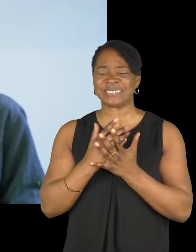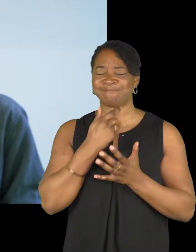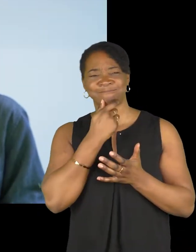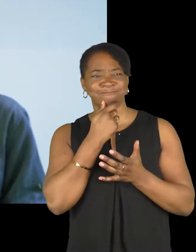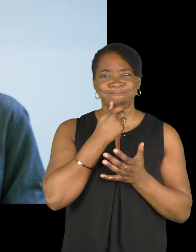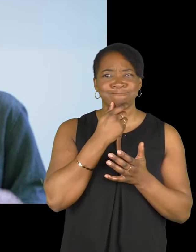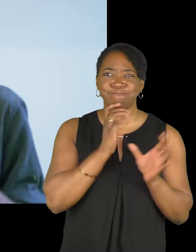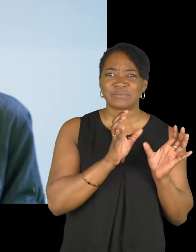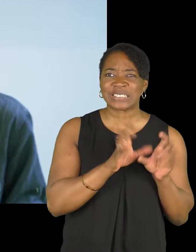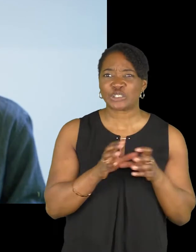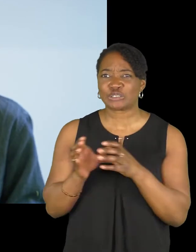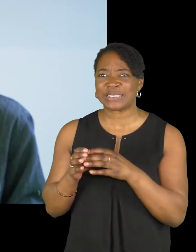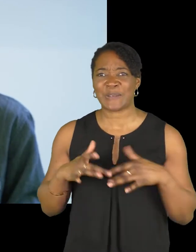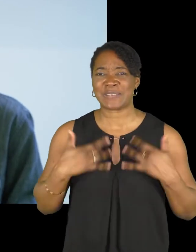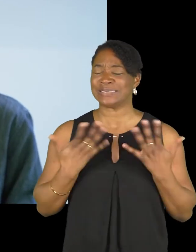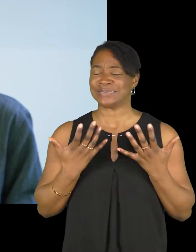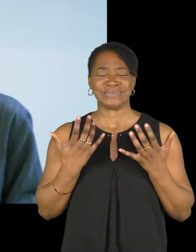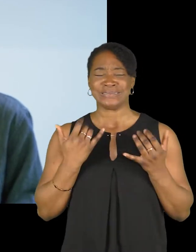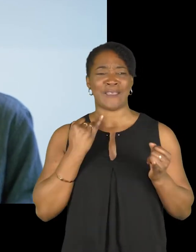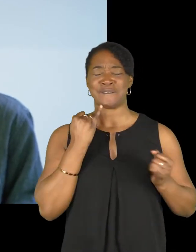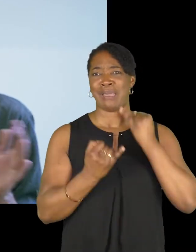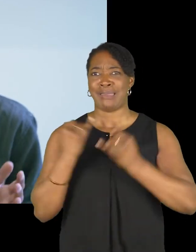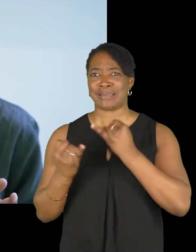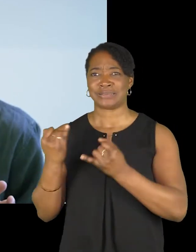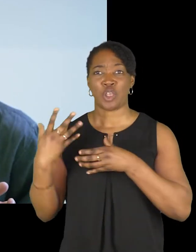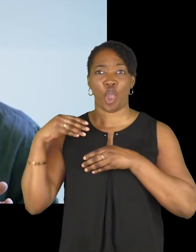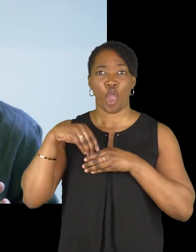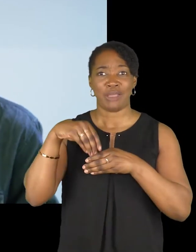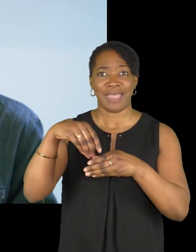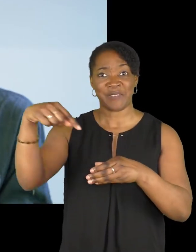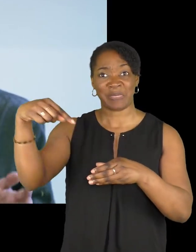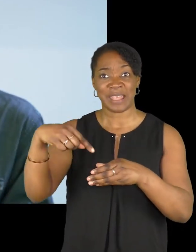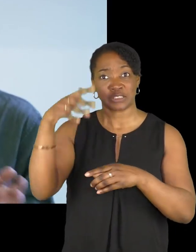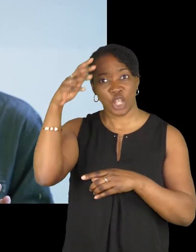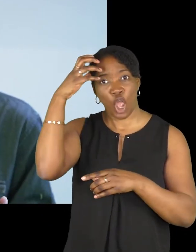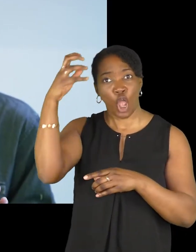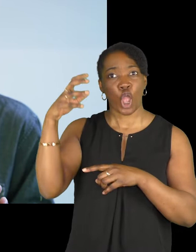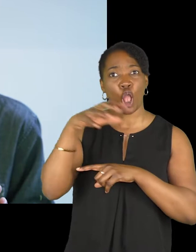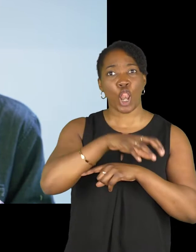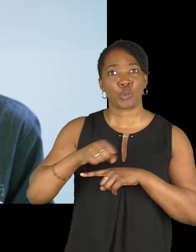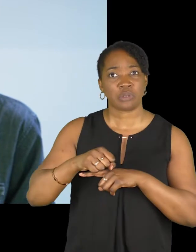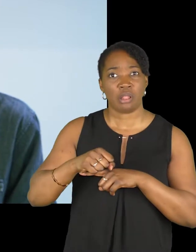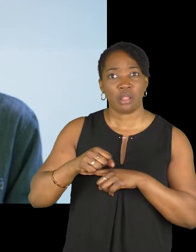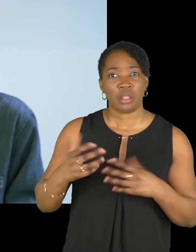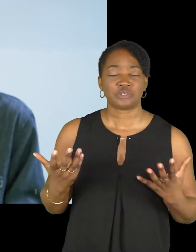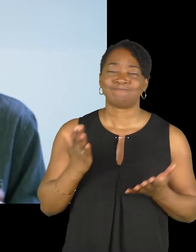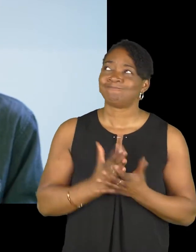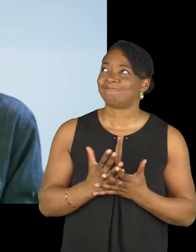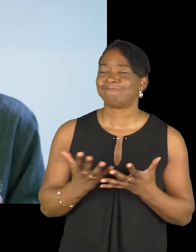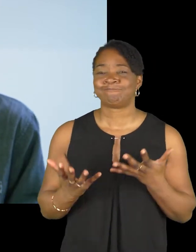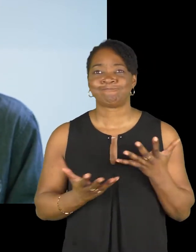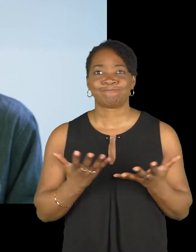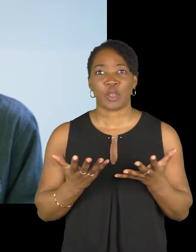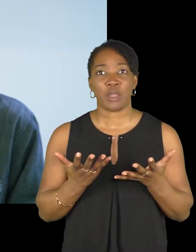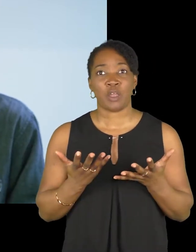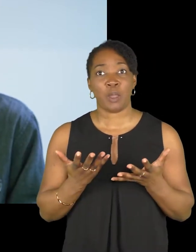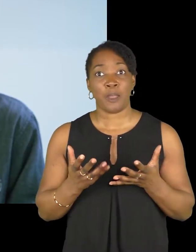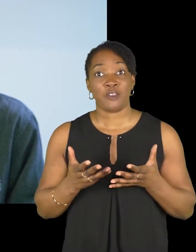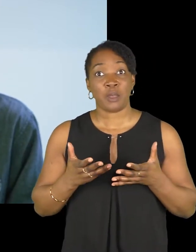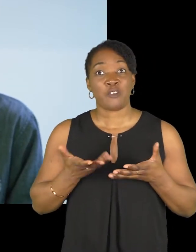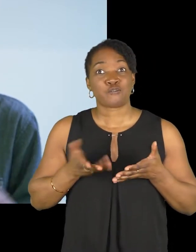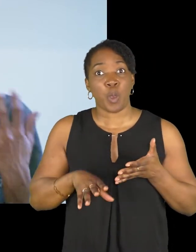of like, categorisation, is a very violent thing. Archives are colonial anyway, right? So it comes